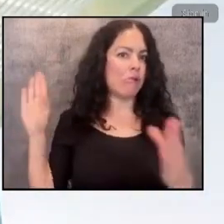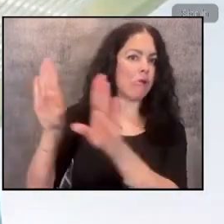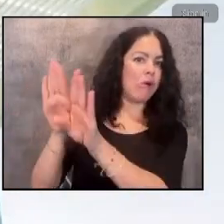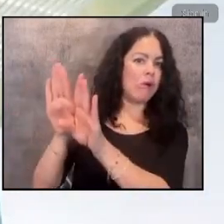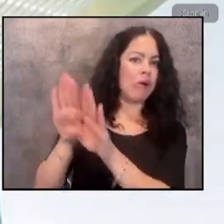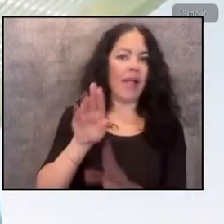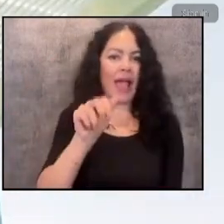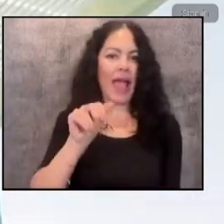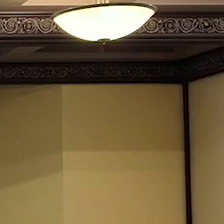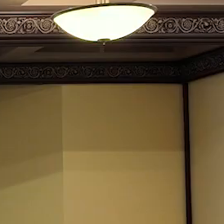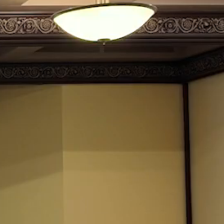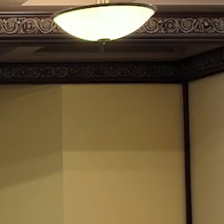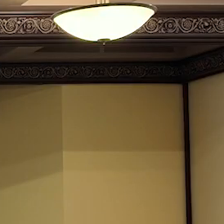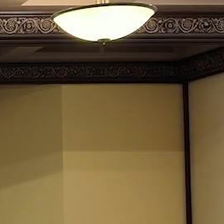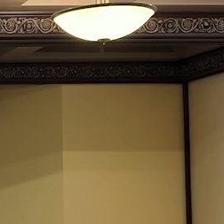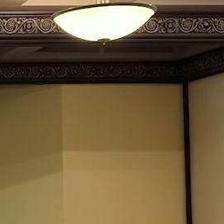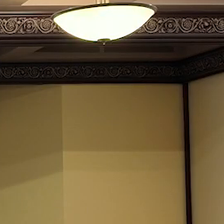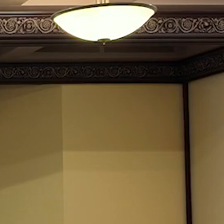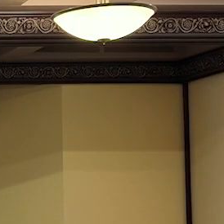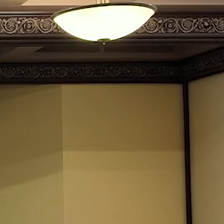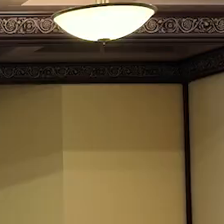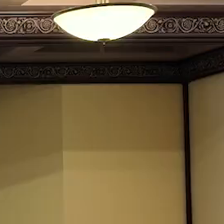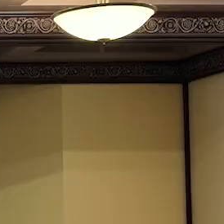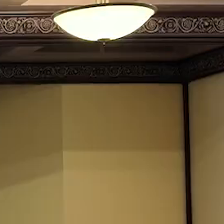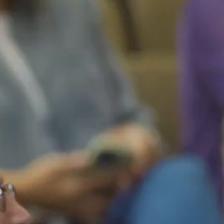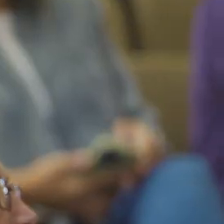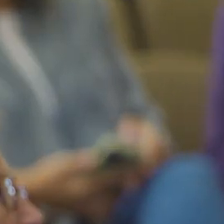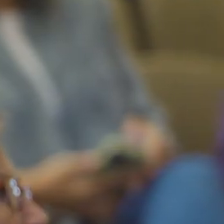It's going to be a revolution. This is just not the way we look at it. in the community